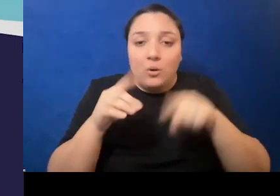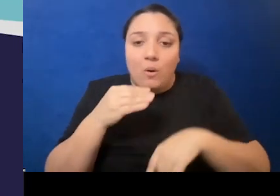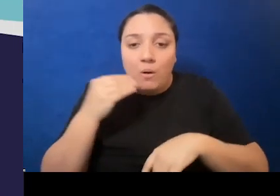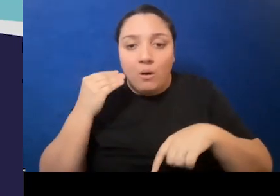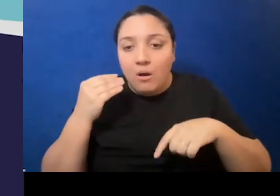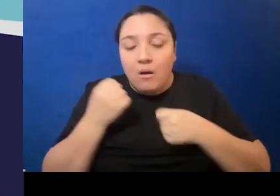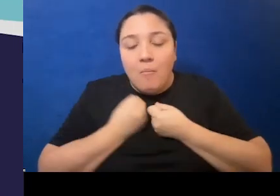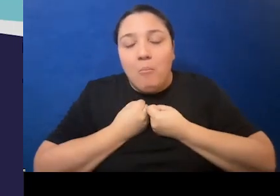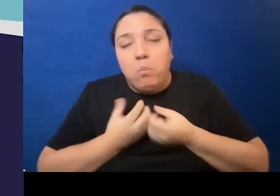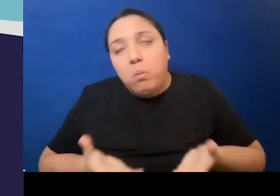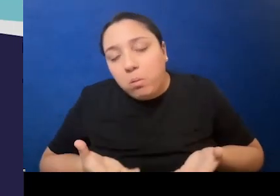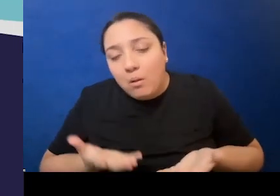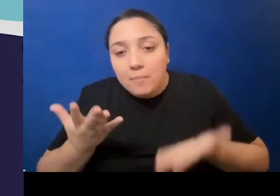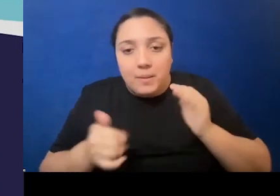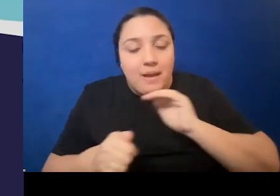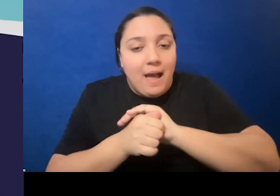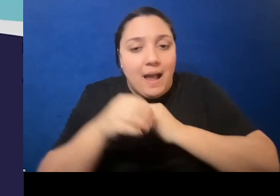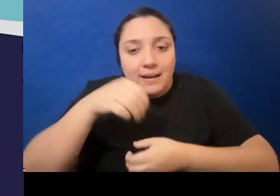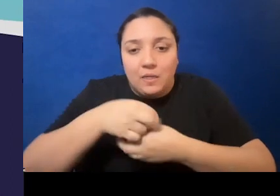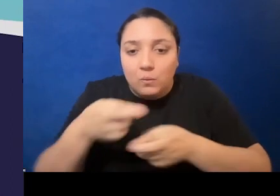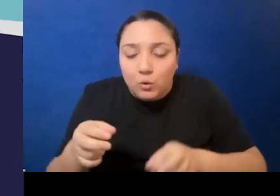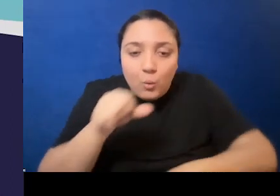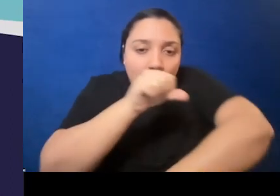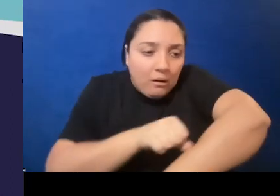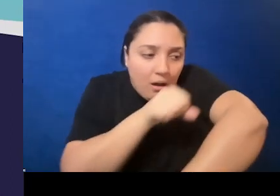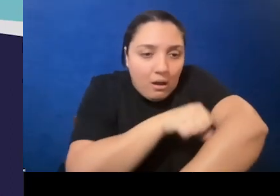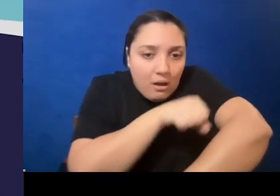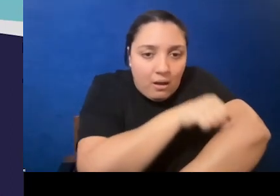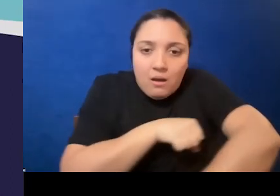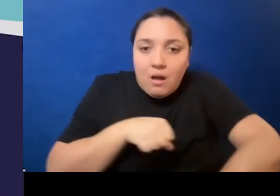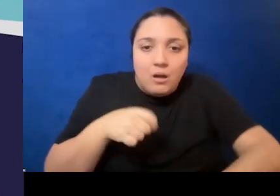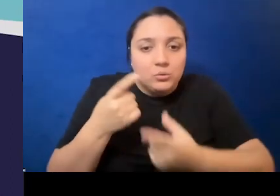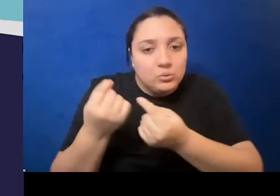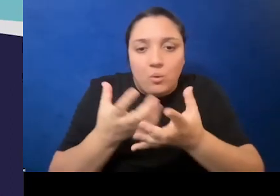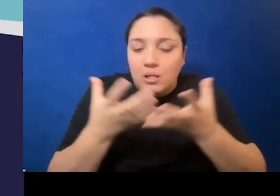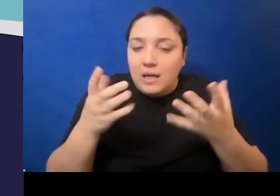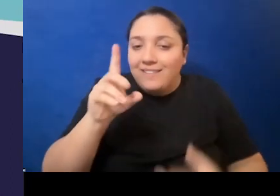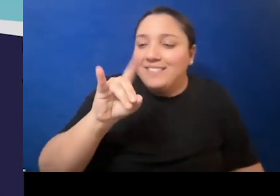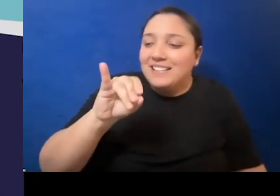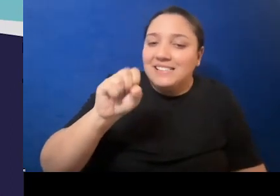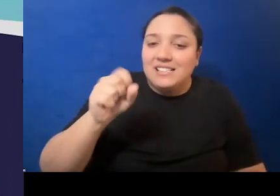AND COME HOME AND FALL APART, HIDE IN THEIR ROOM, CUT THEMSELVES, DO ALL KINDS OF